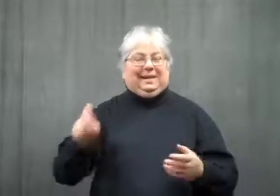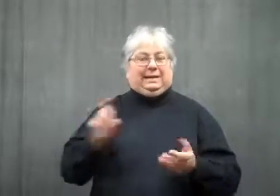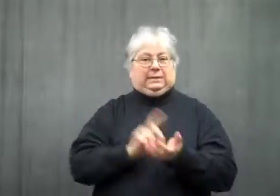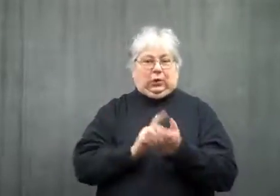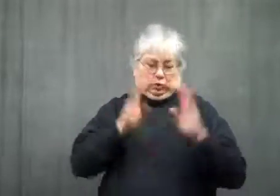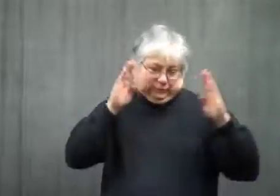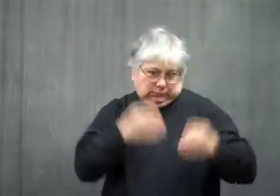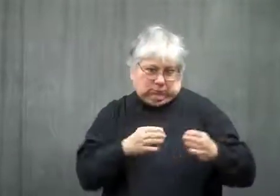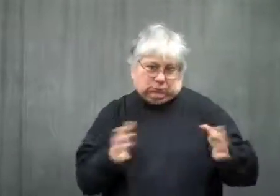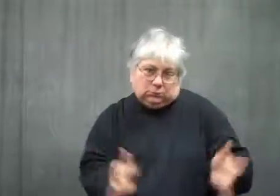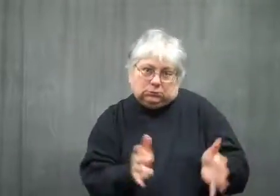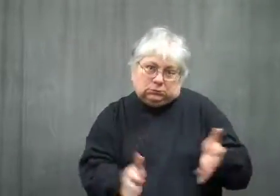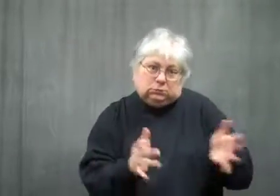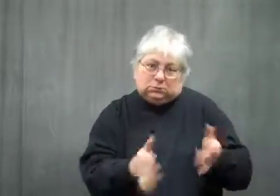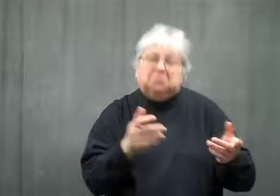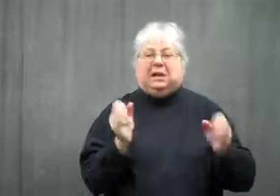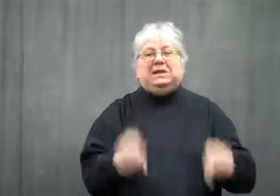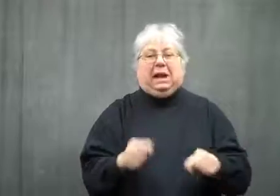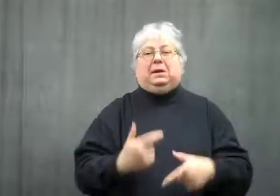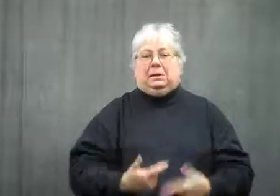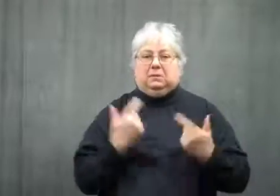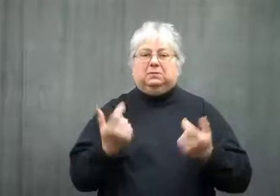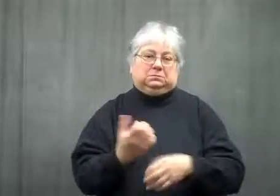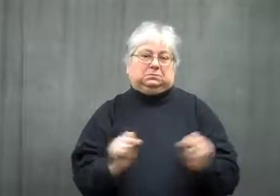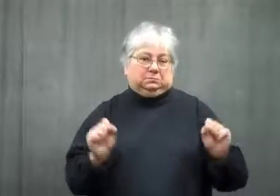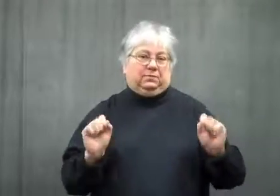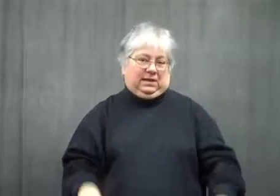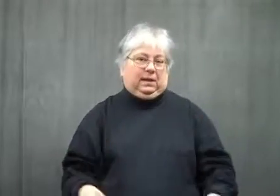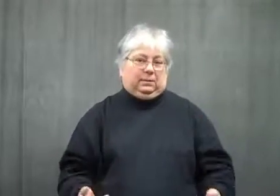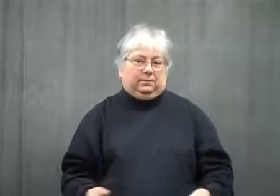Intensive medical care can save lives in this instance.